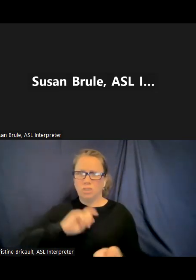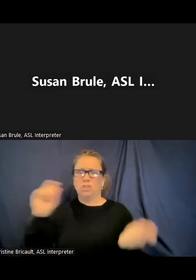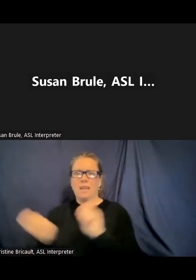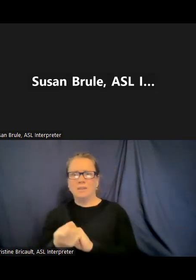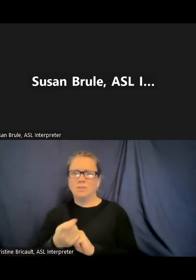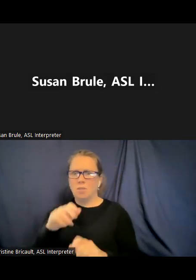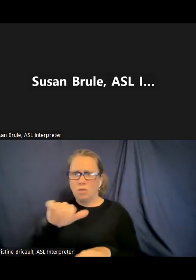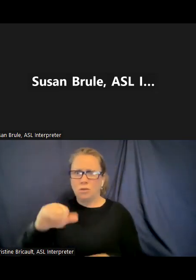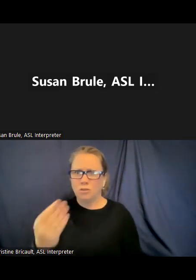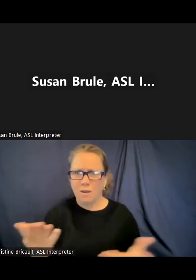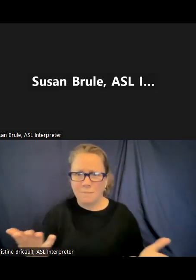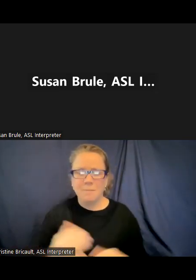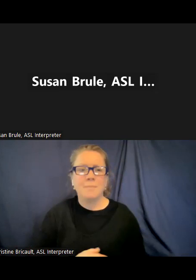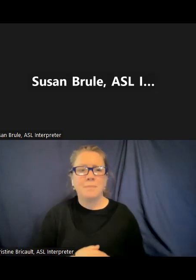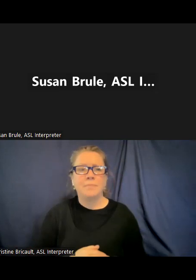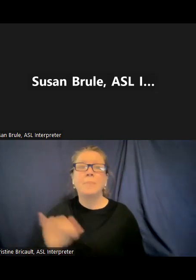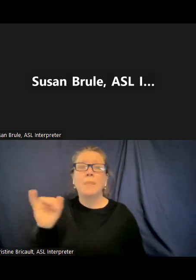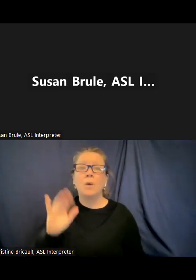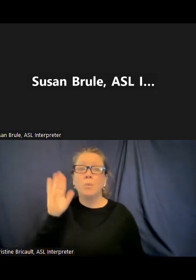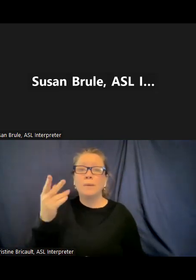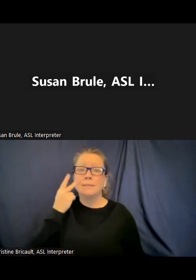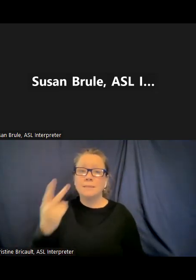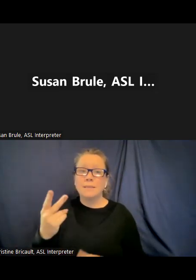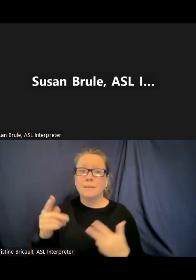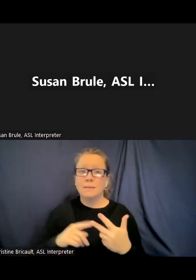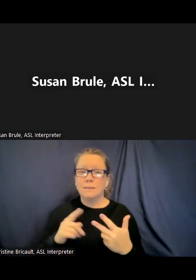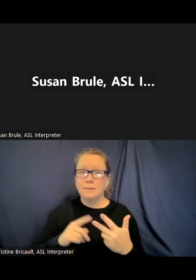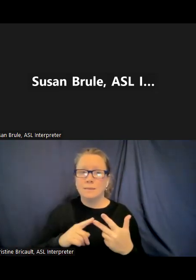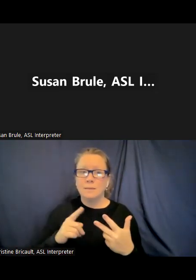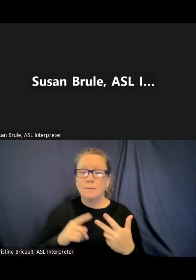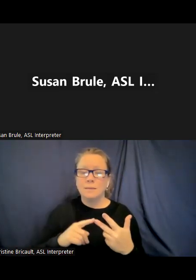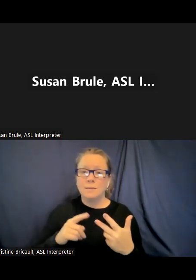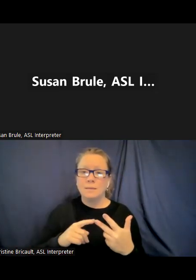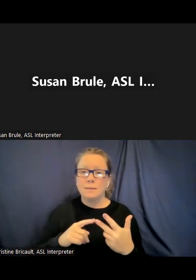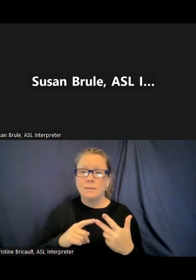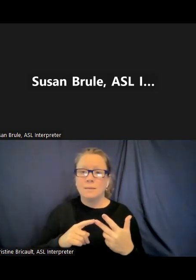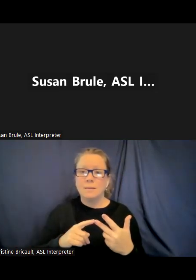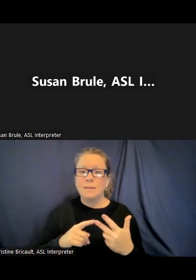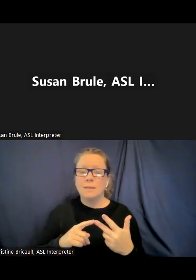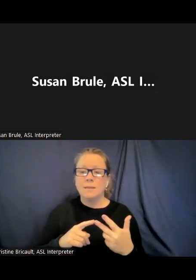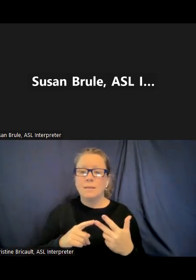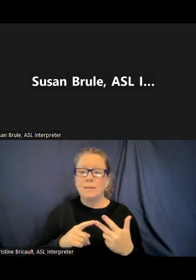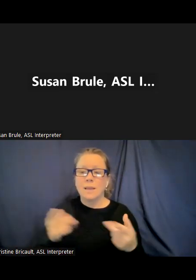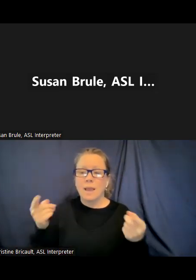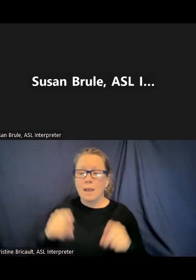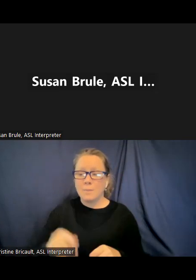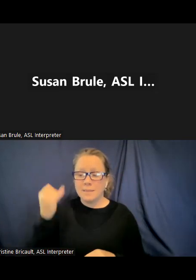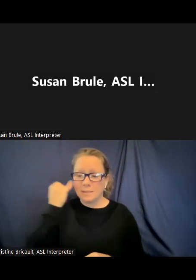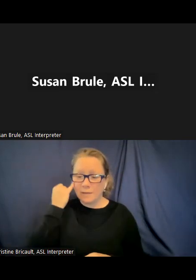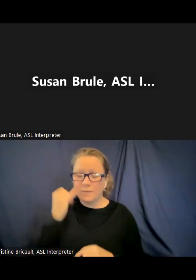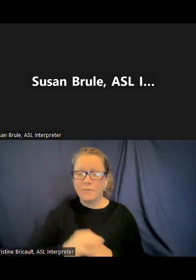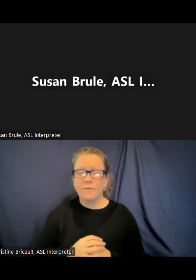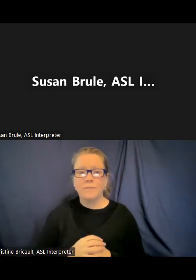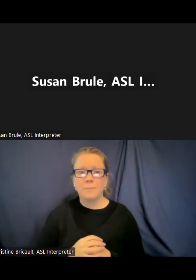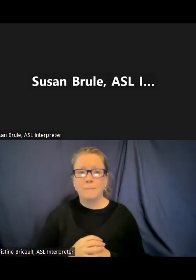You're also going to see fundamental alterations if the accommodation